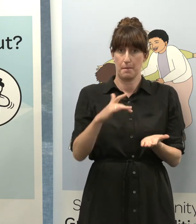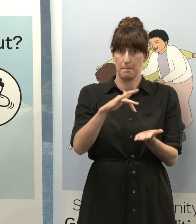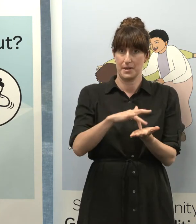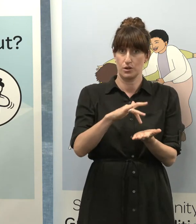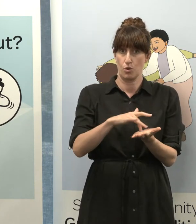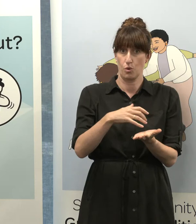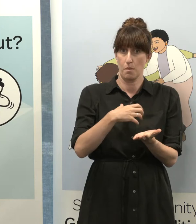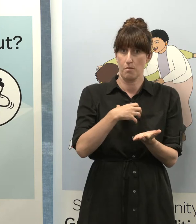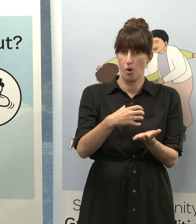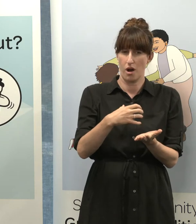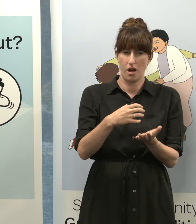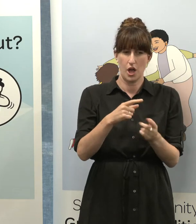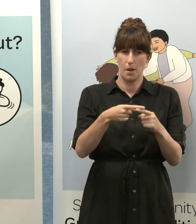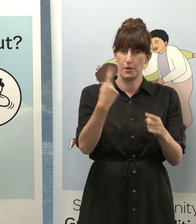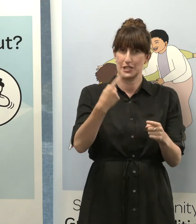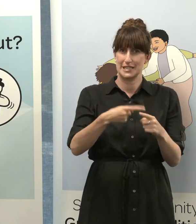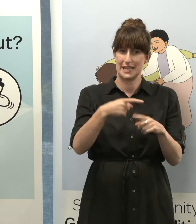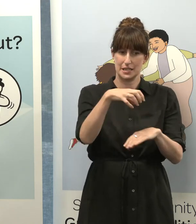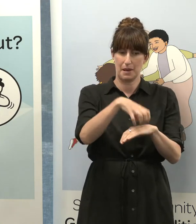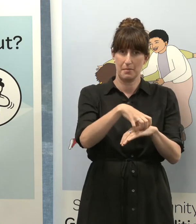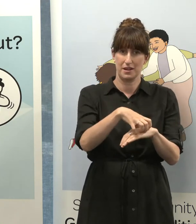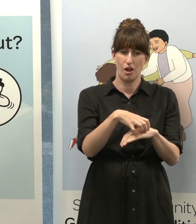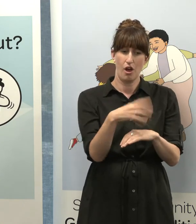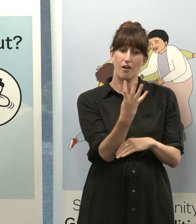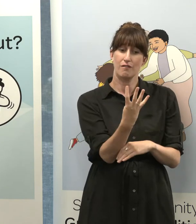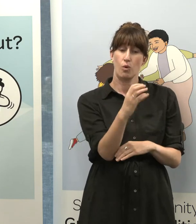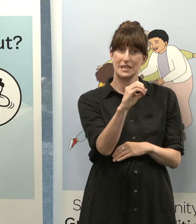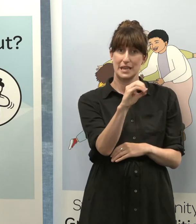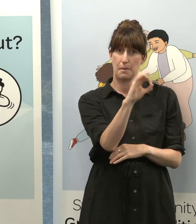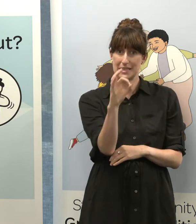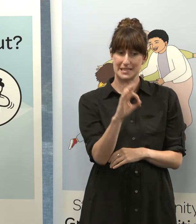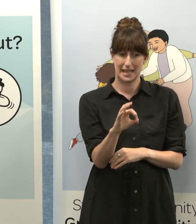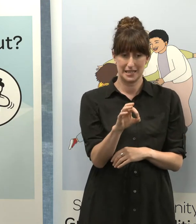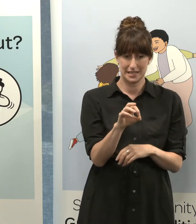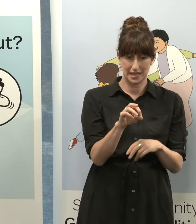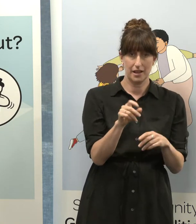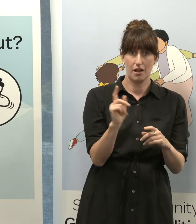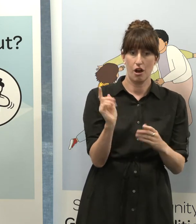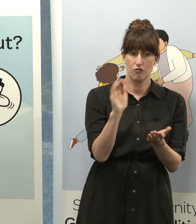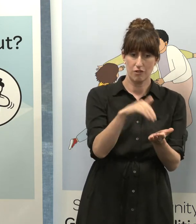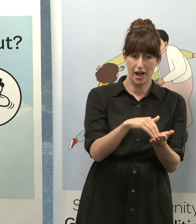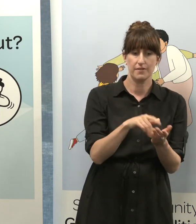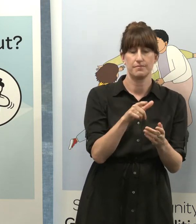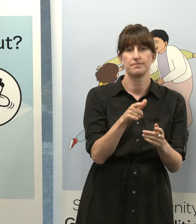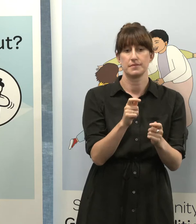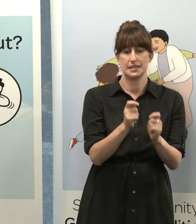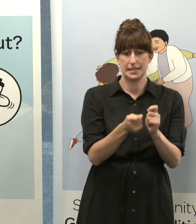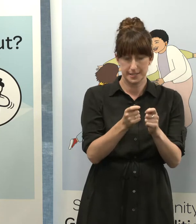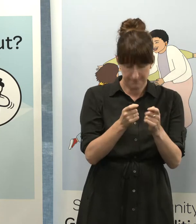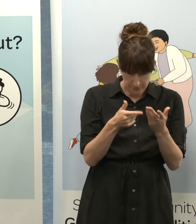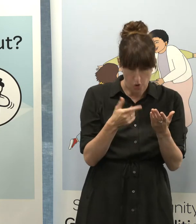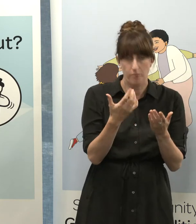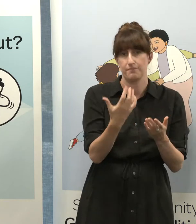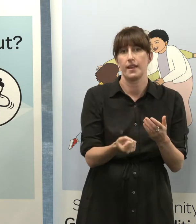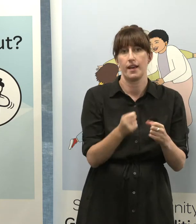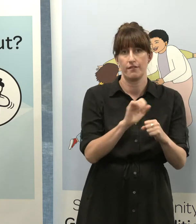moment, around 40% of people turning up at Middle Moors emergency department where